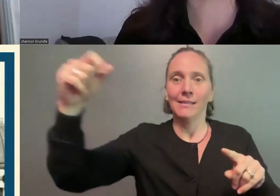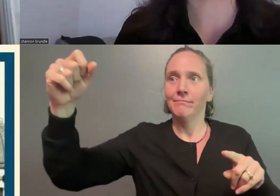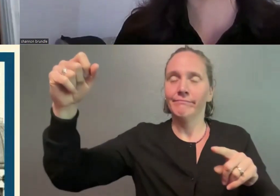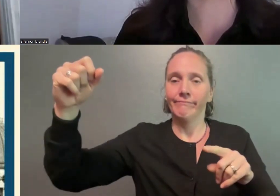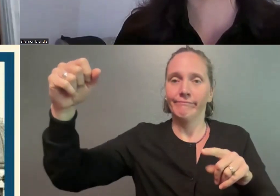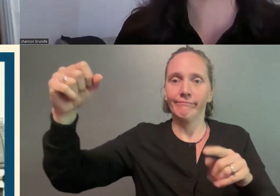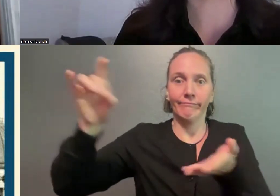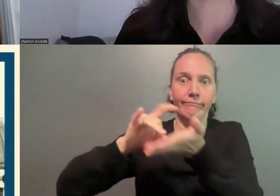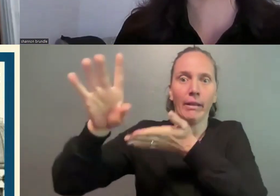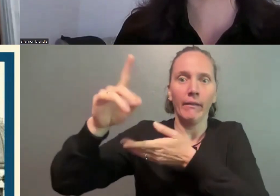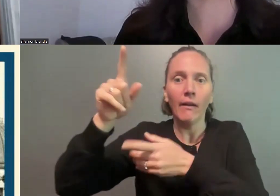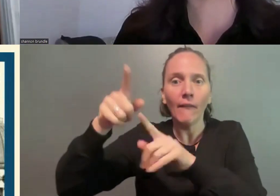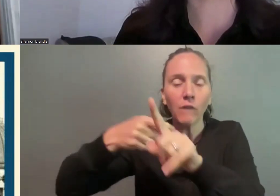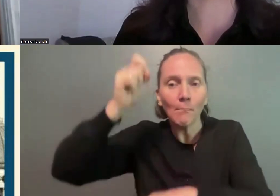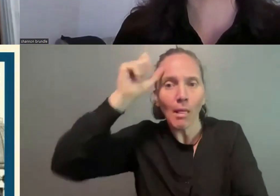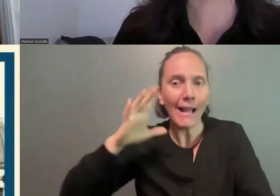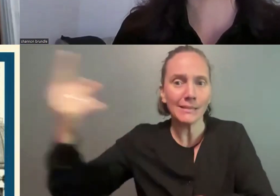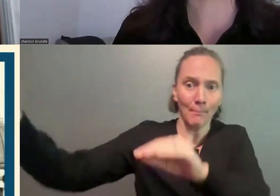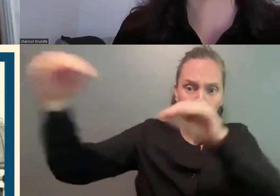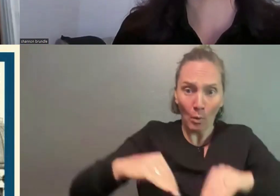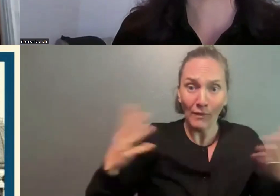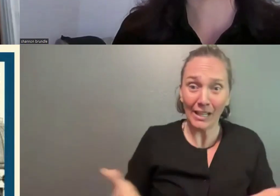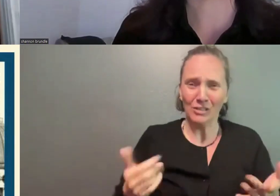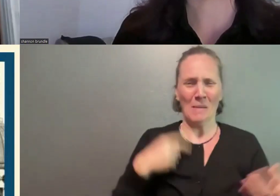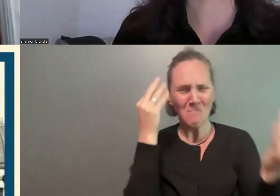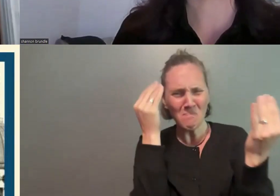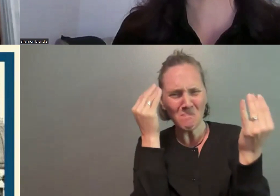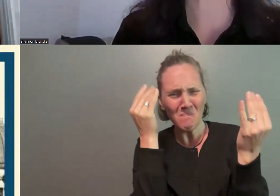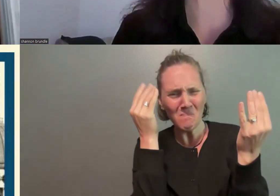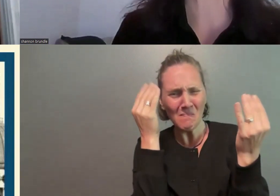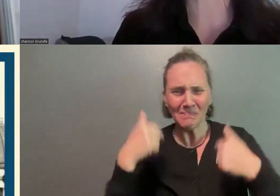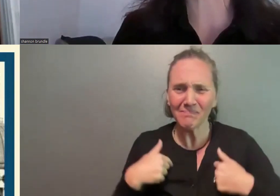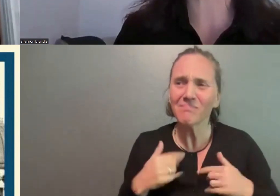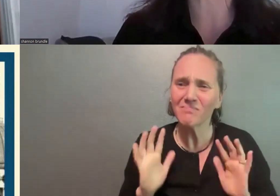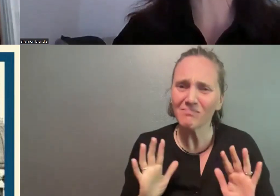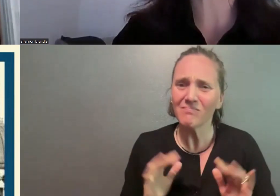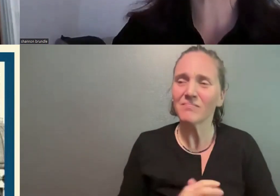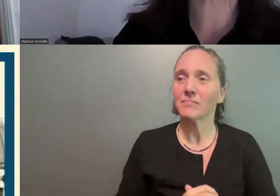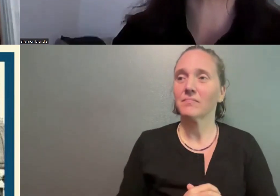has my, has me thinking. And so I’m wondering what is--what's the solution?